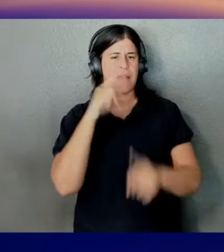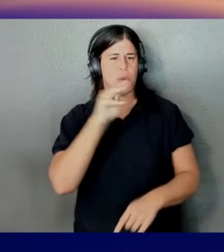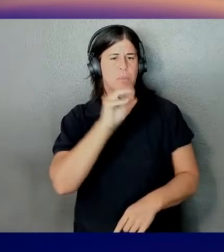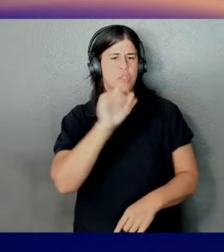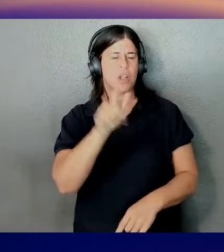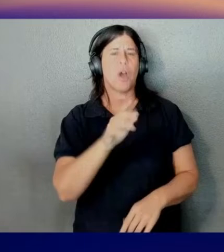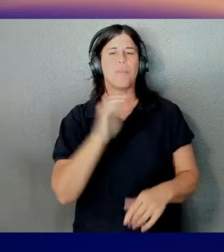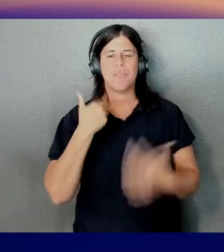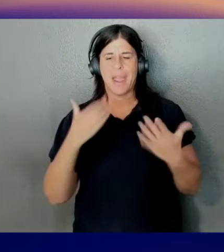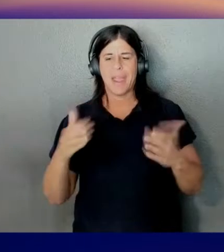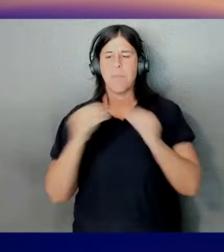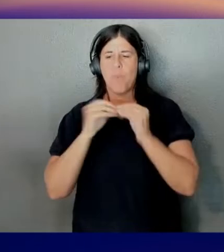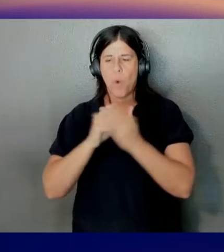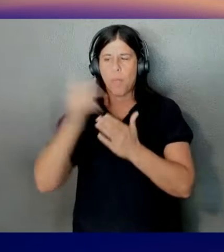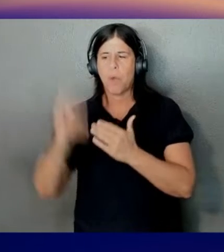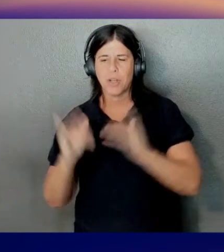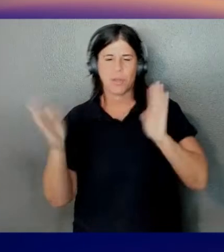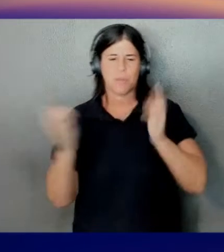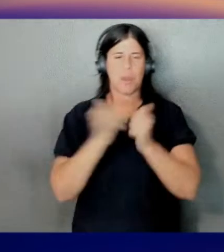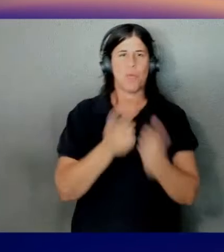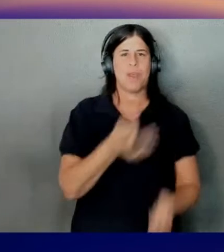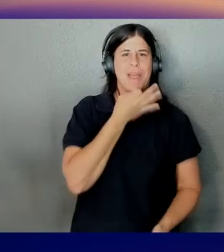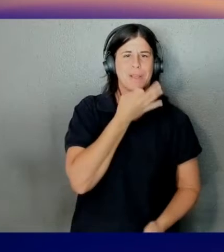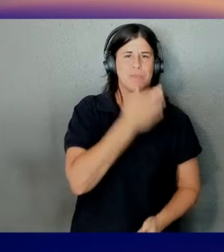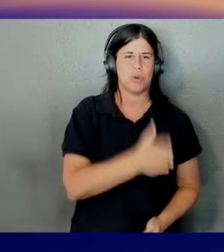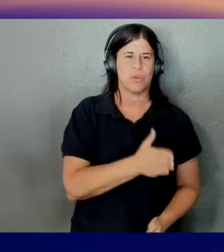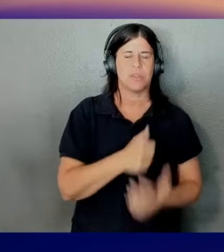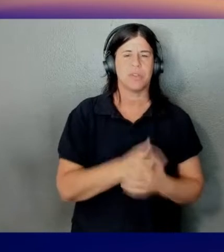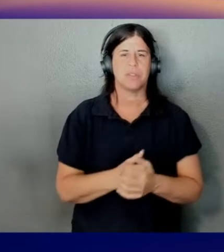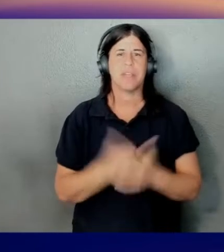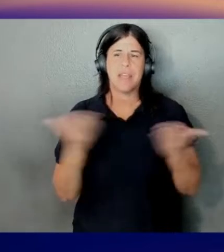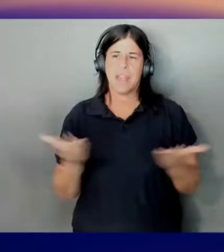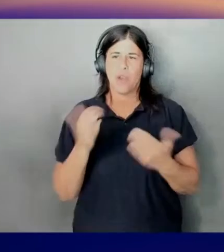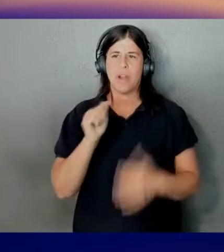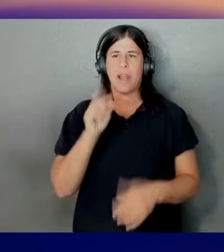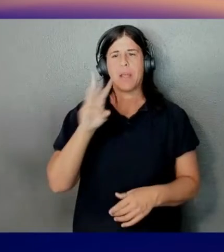And here at AWS, we thought about how can we bring more tools